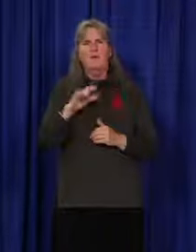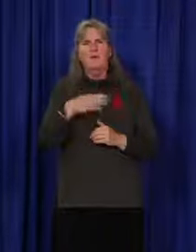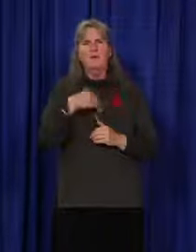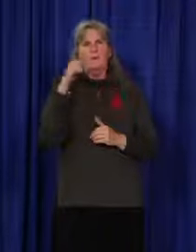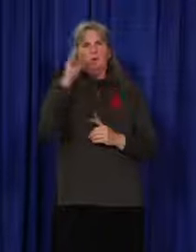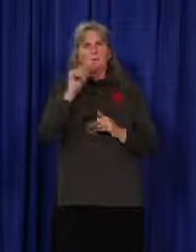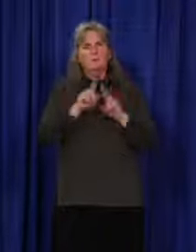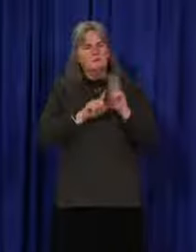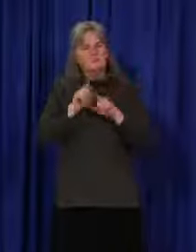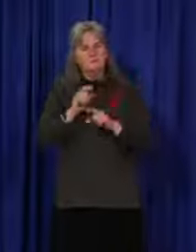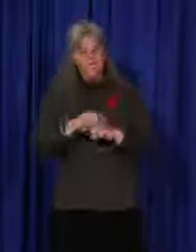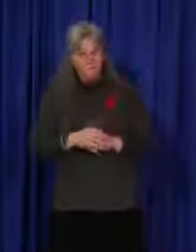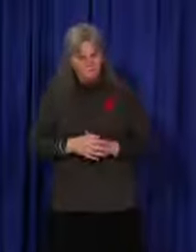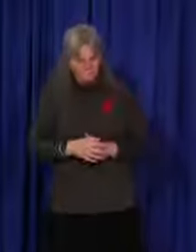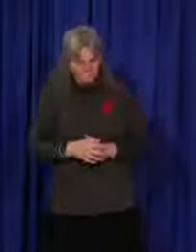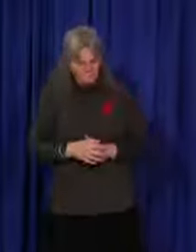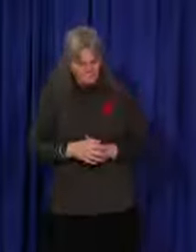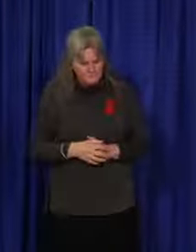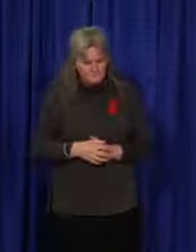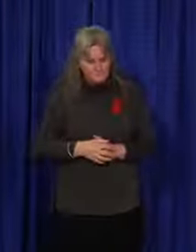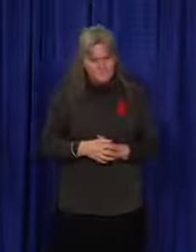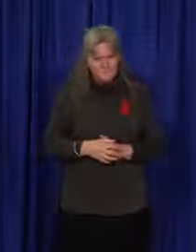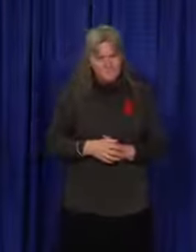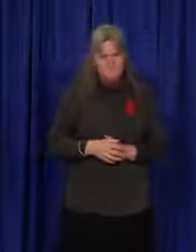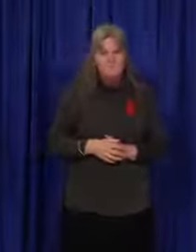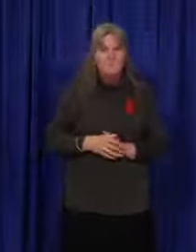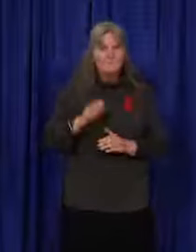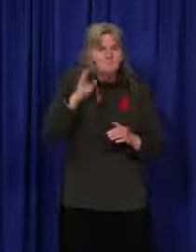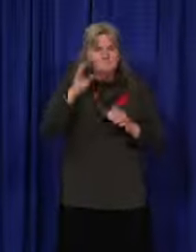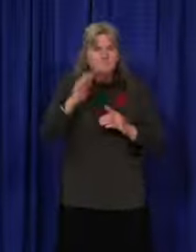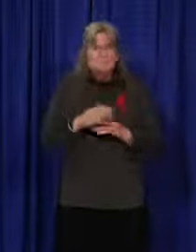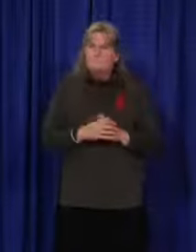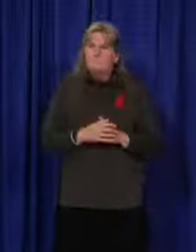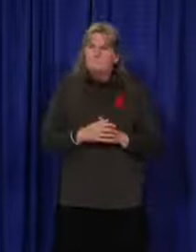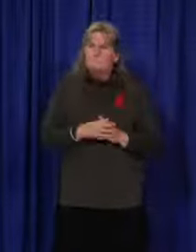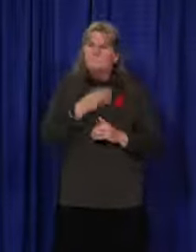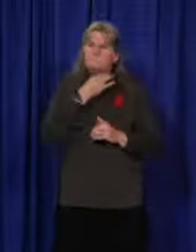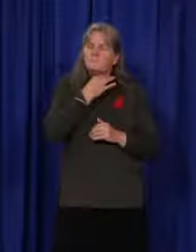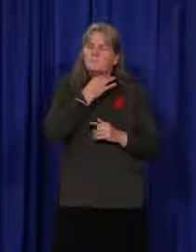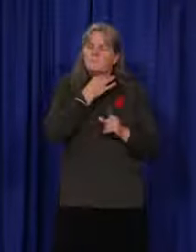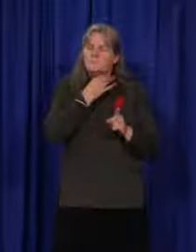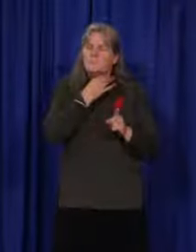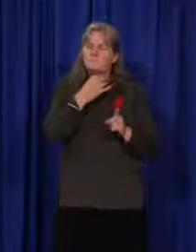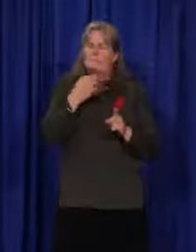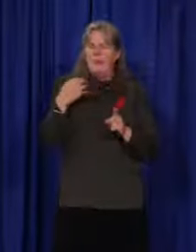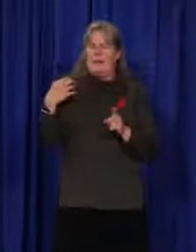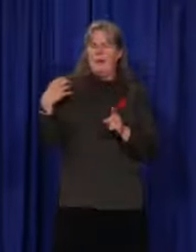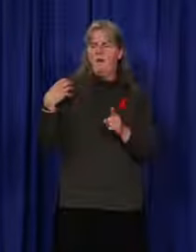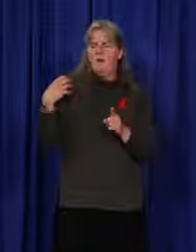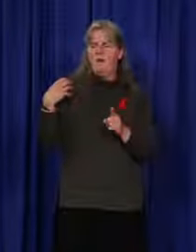Both of those are available at Yukon.ca as well. We have as I mentioned 467